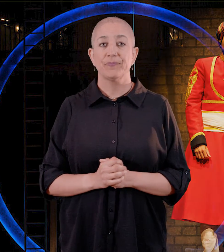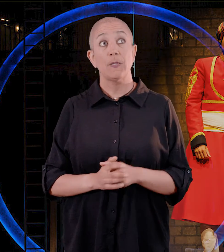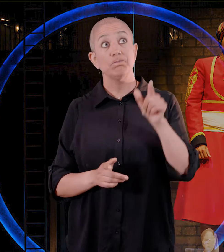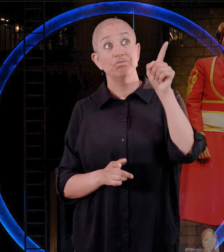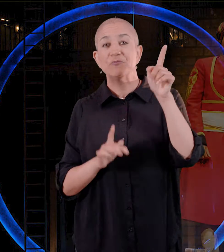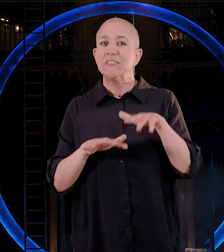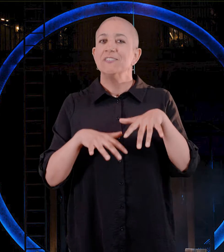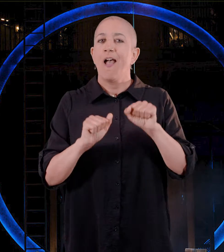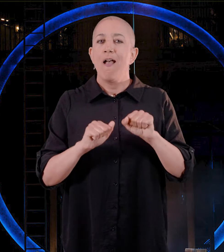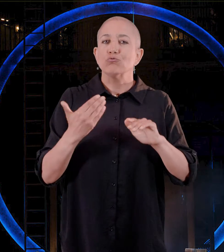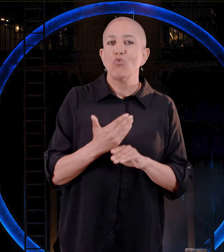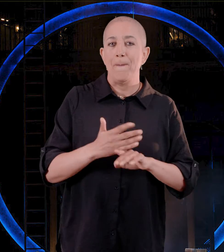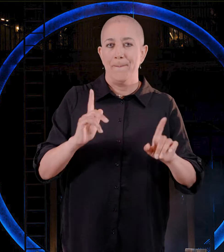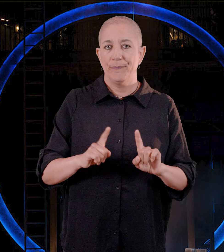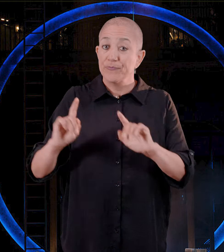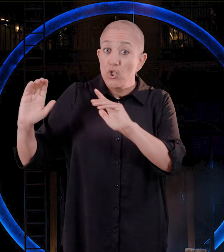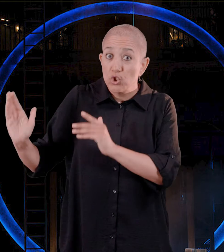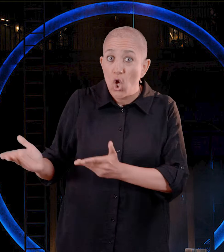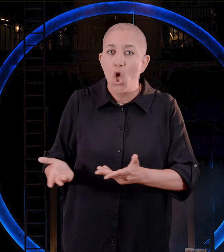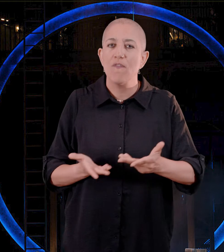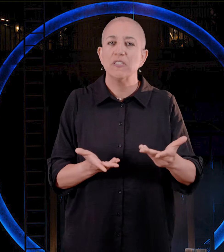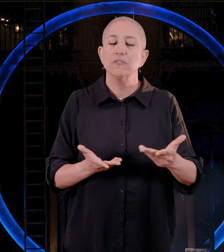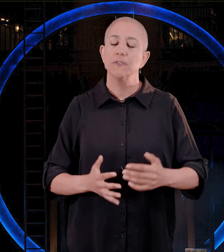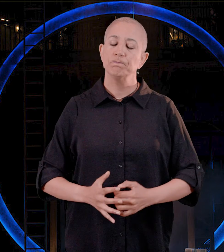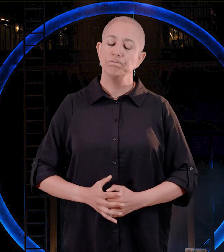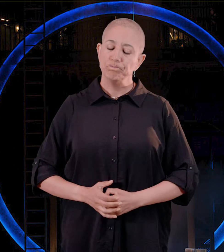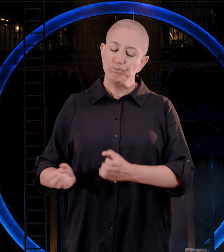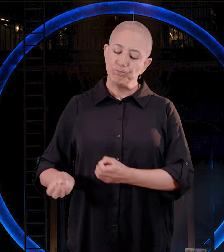He starts off as a servant, serving her breakfast